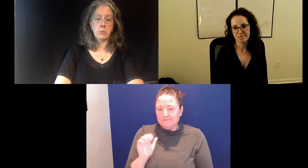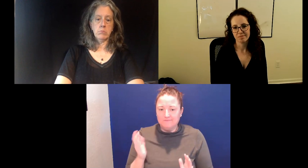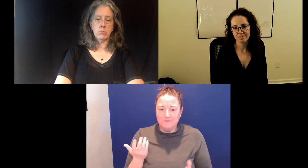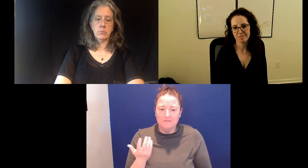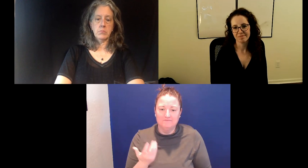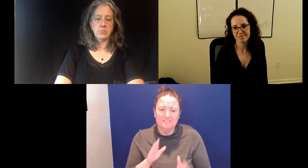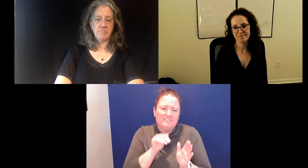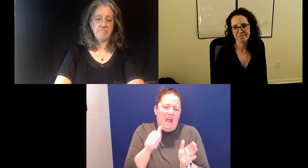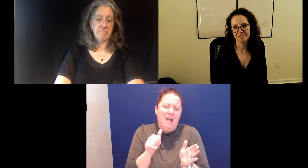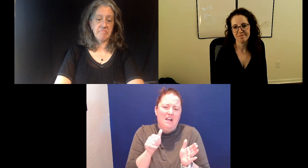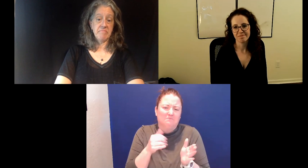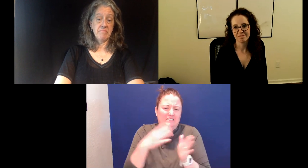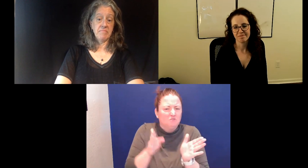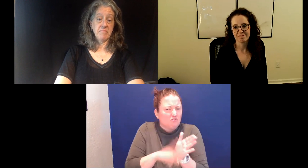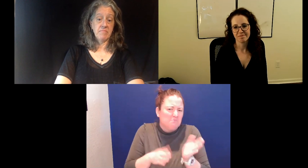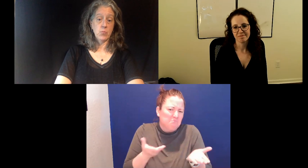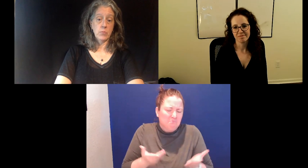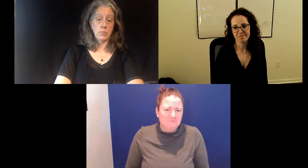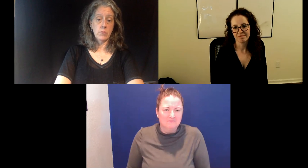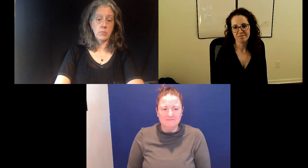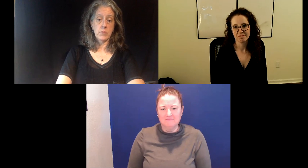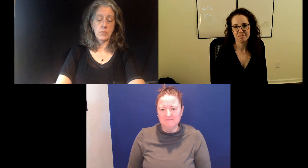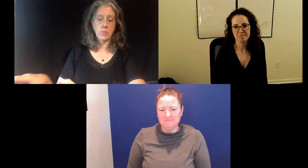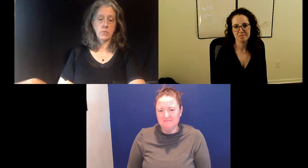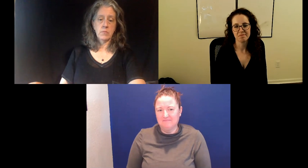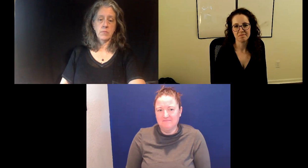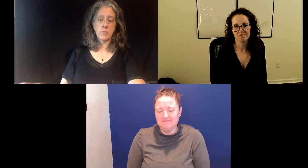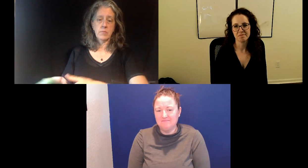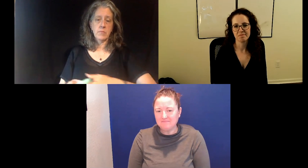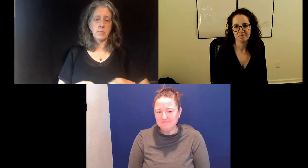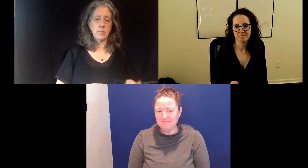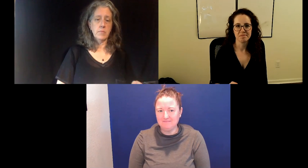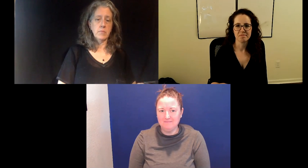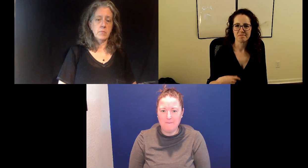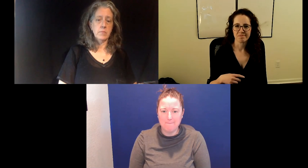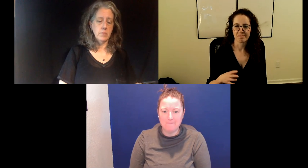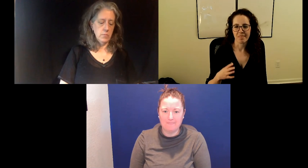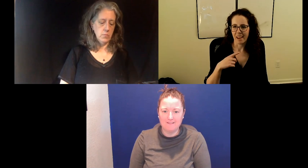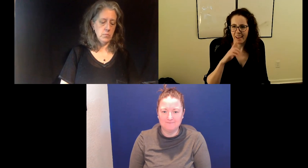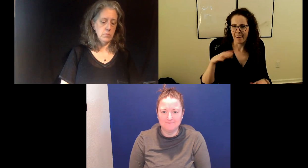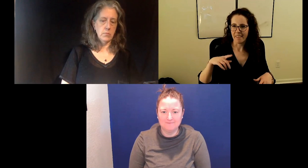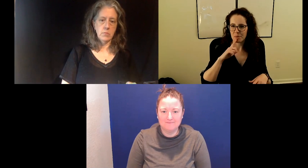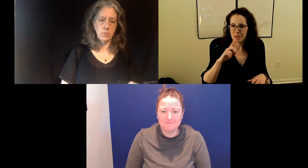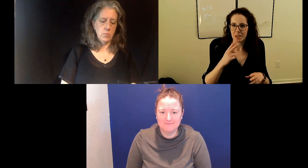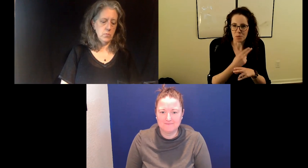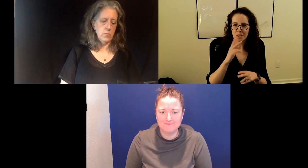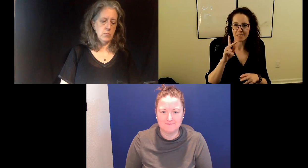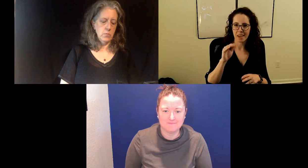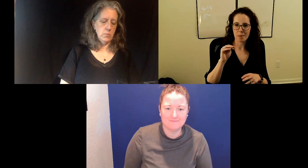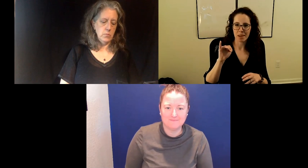upgraded version of it but um it's not horribly expensive it's fairly um manageable financial wise